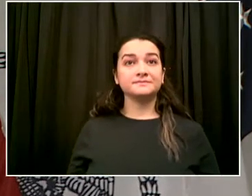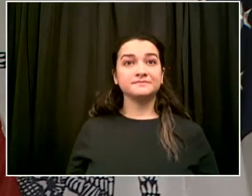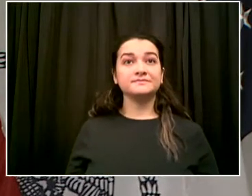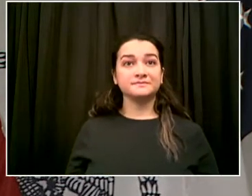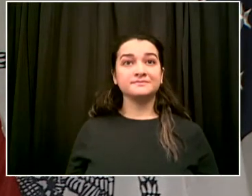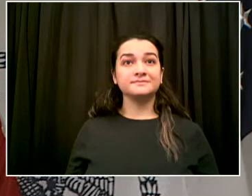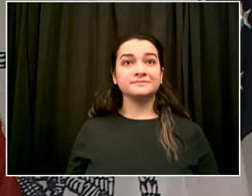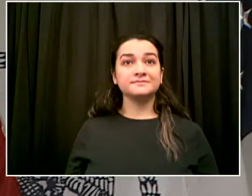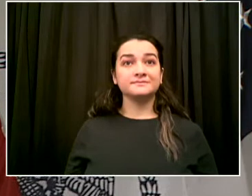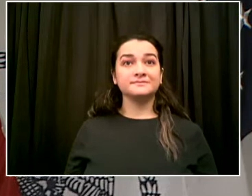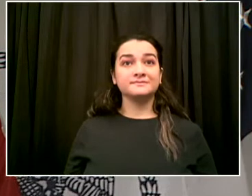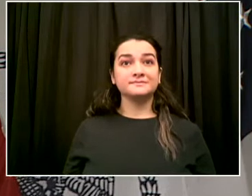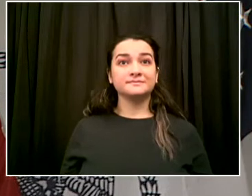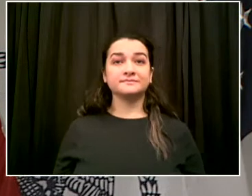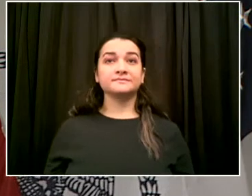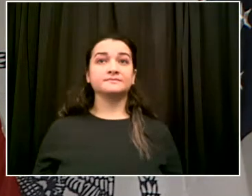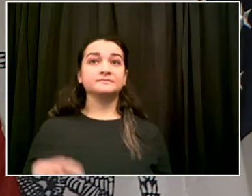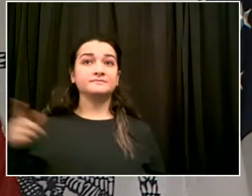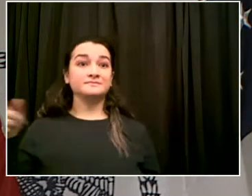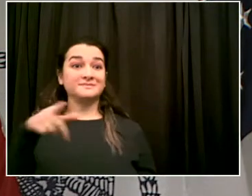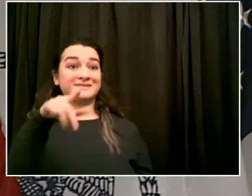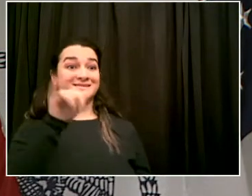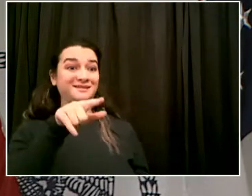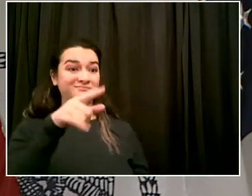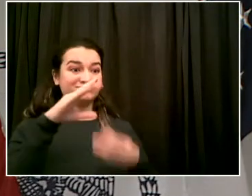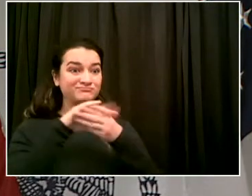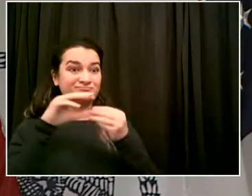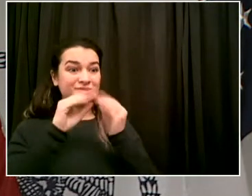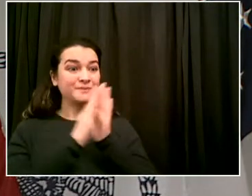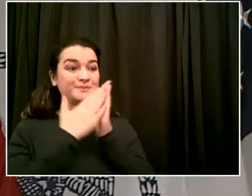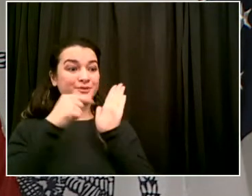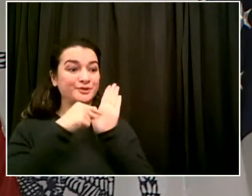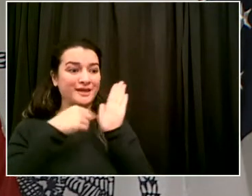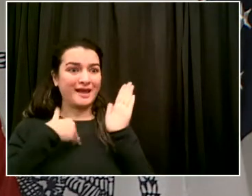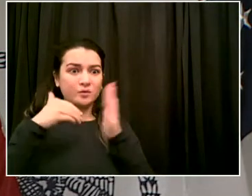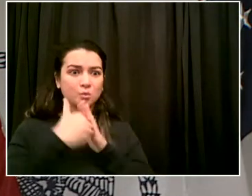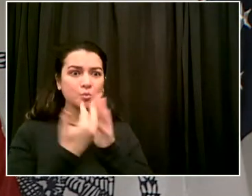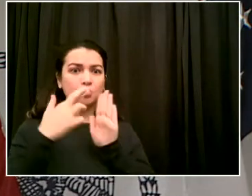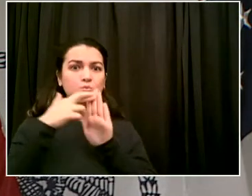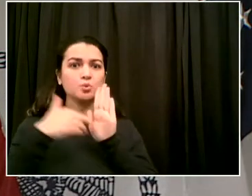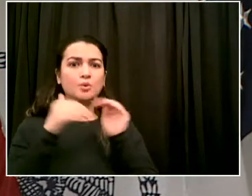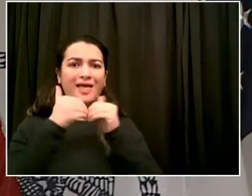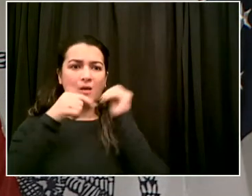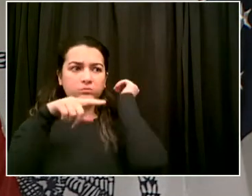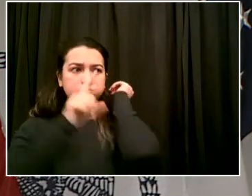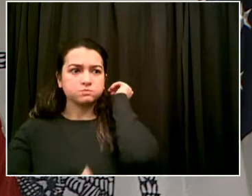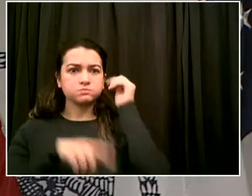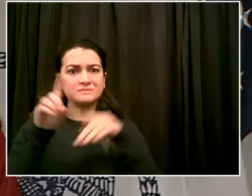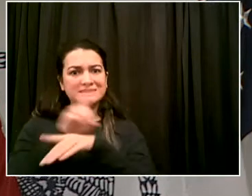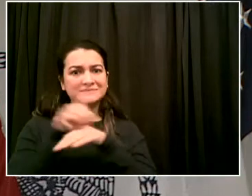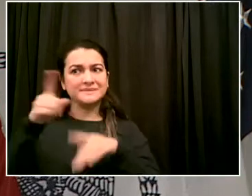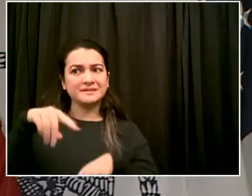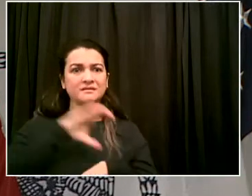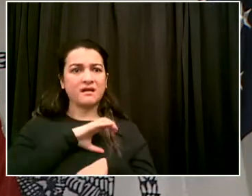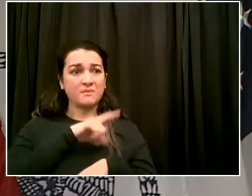ACTION? I DON'T HAVE THE DETAILS ON EVERYTHING THAT HAPPENED. THE GOOD NEWS IS THIS CREATES A VERY